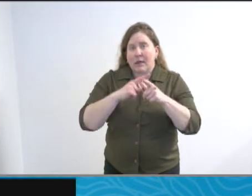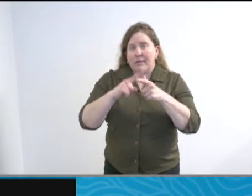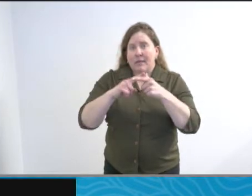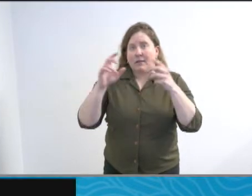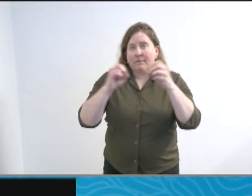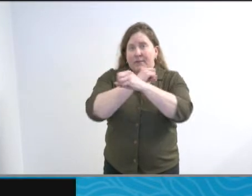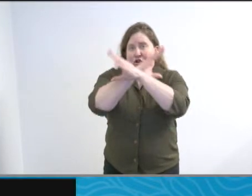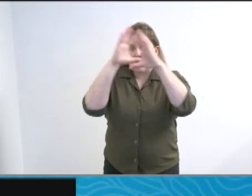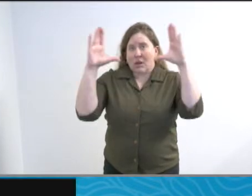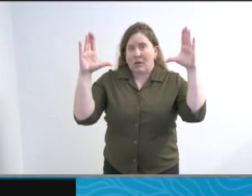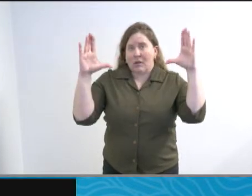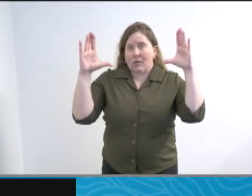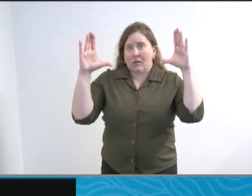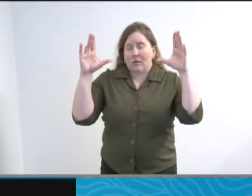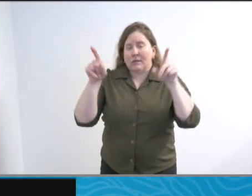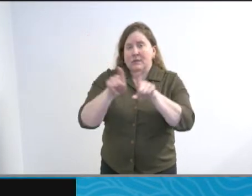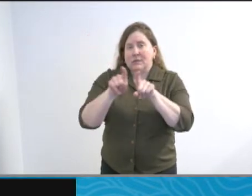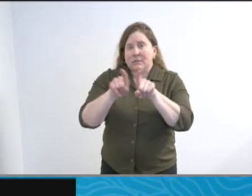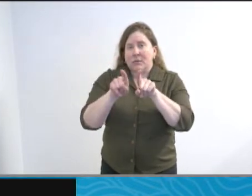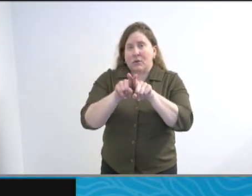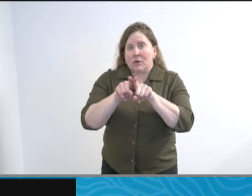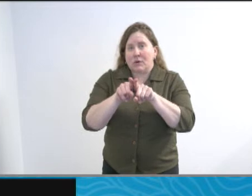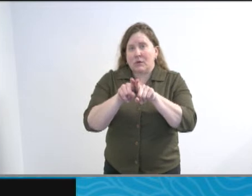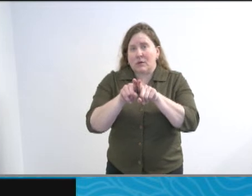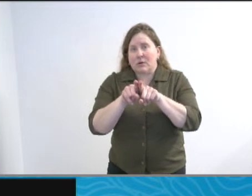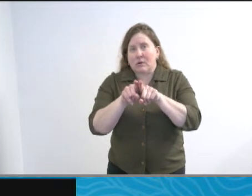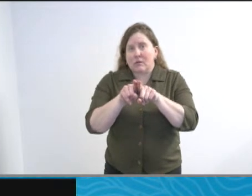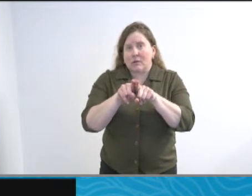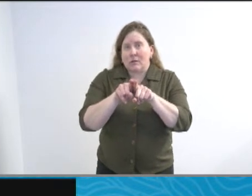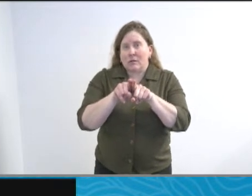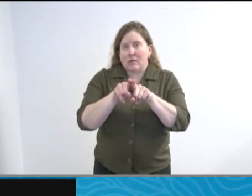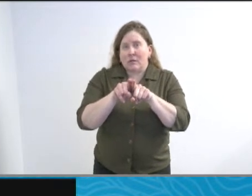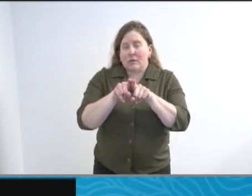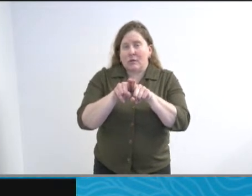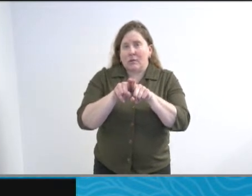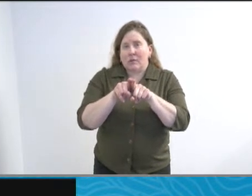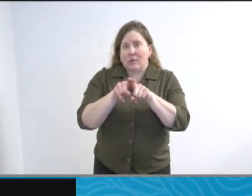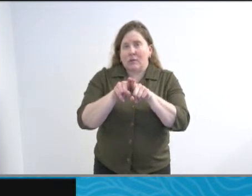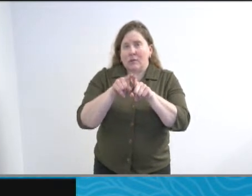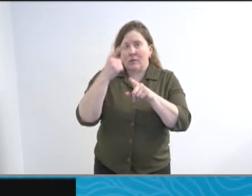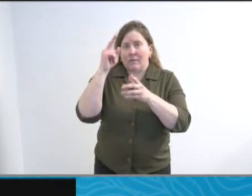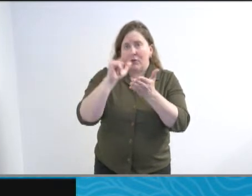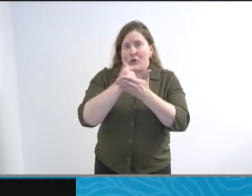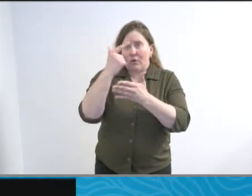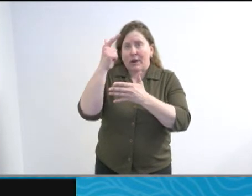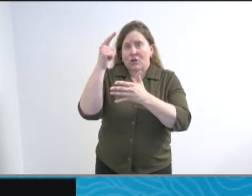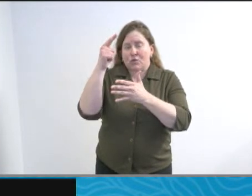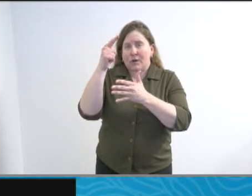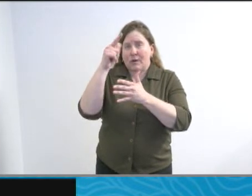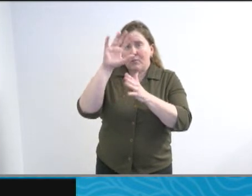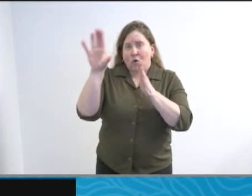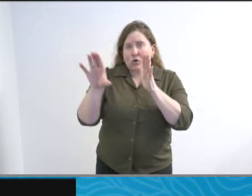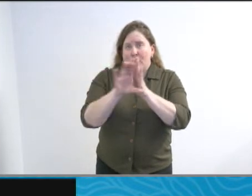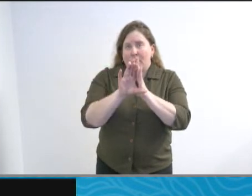And it was very similar as well. They wanted a, for their graduate portrait, they wanted someone who would be able to communicate